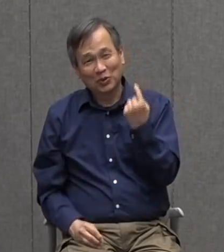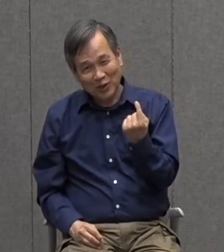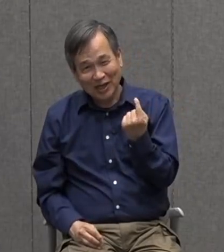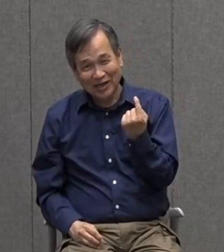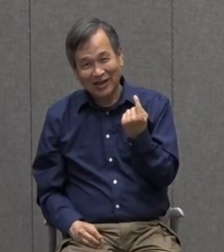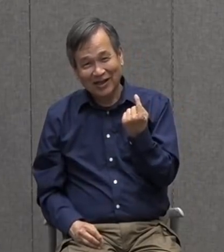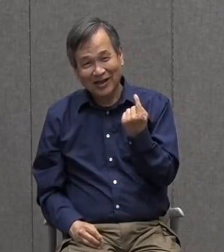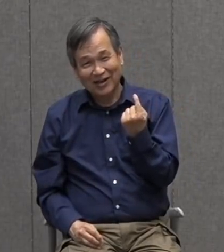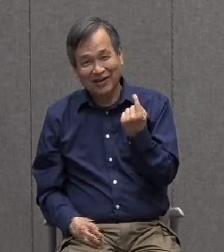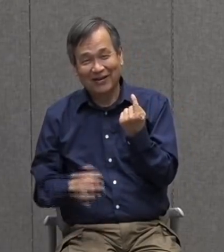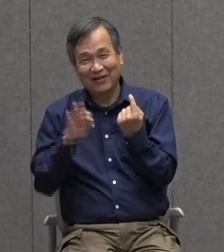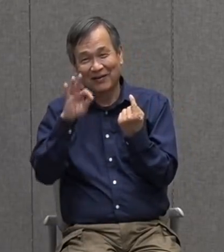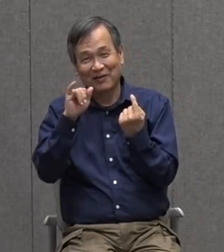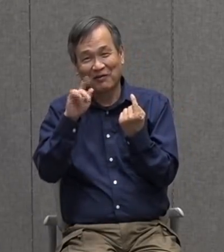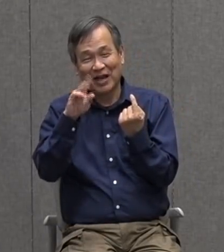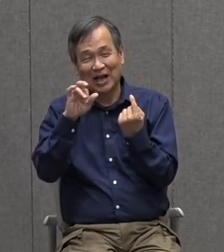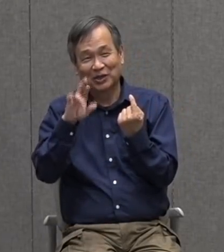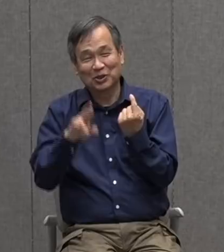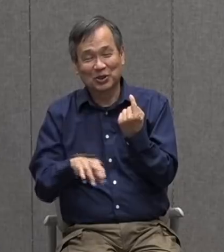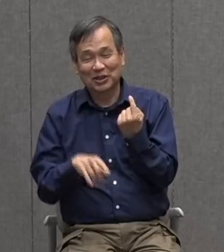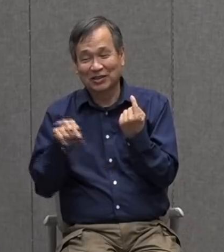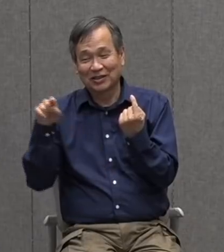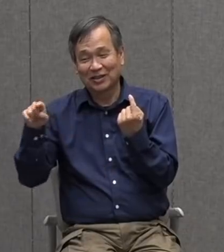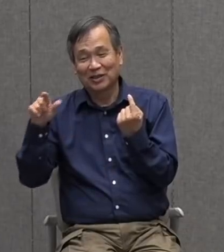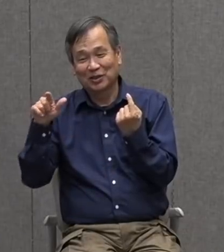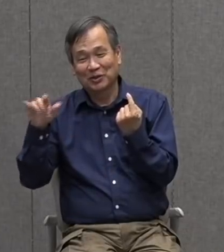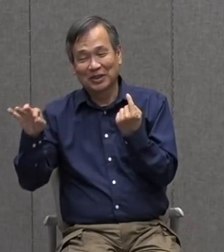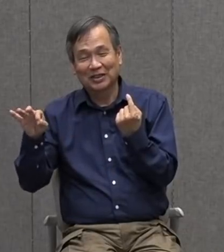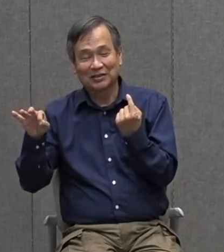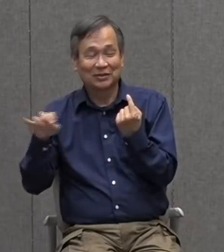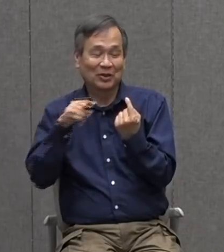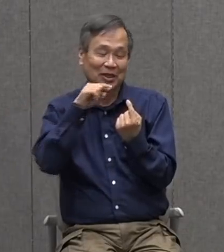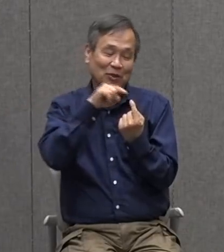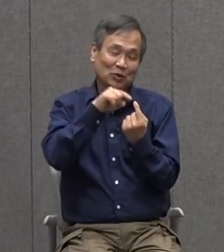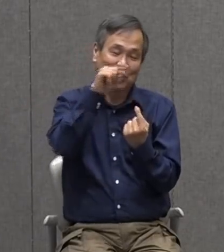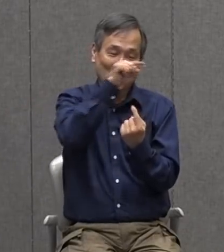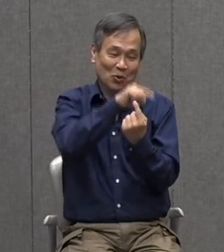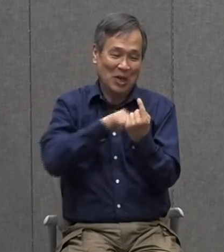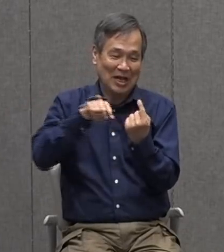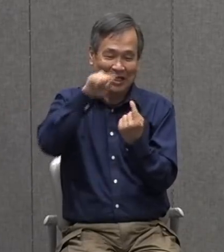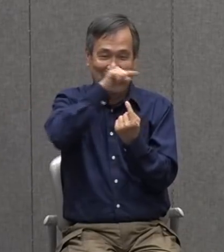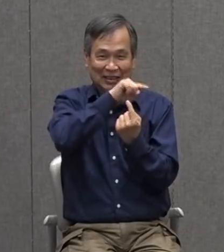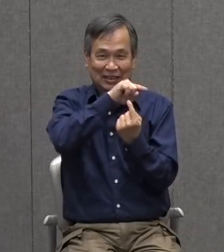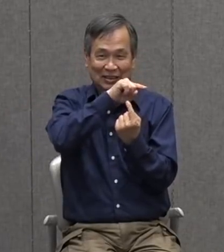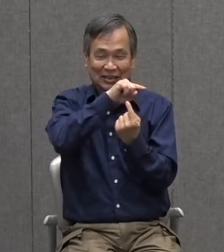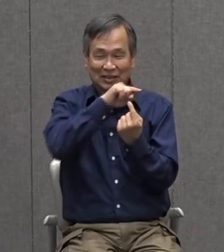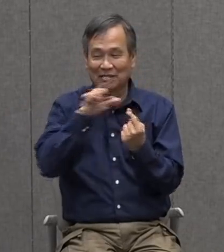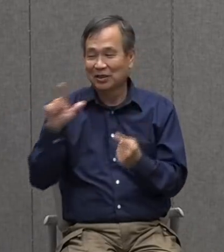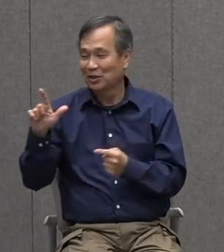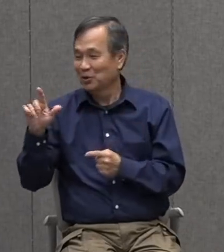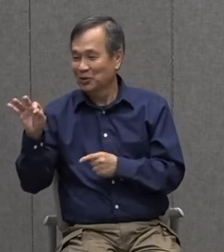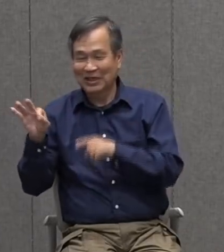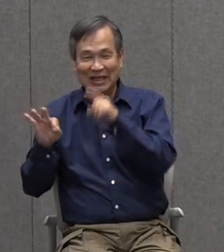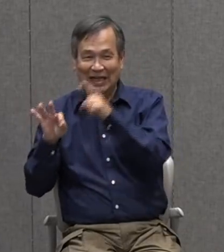It's the one right and that number, so I can circle this, but all I have is one point?